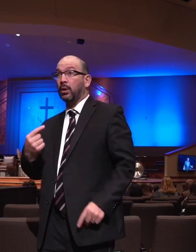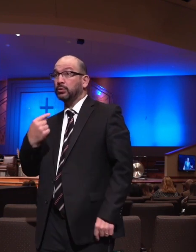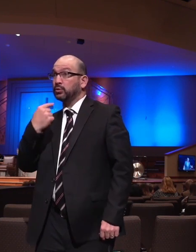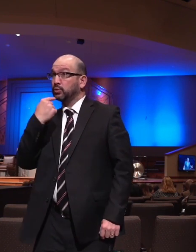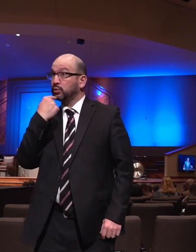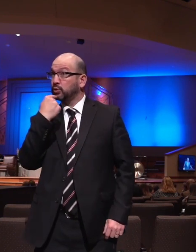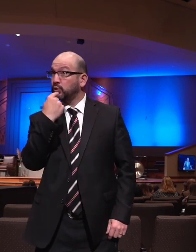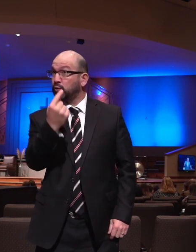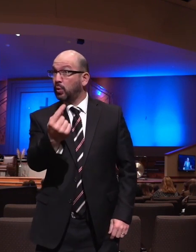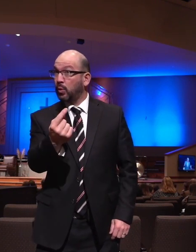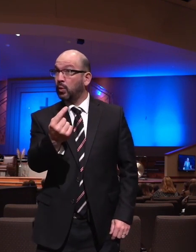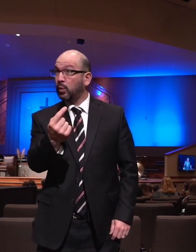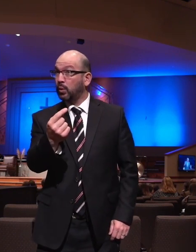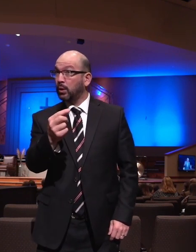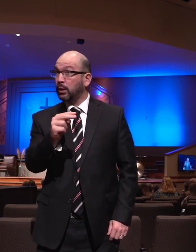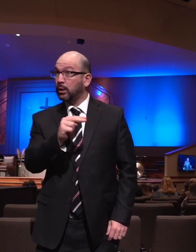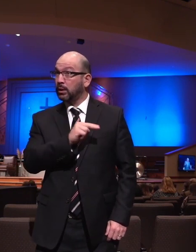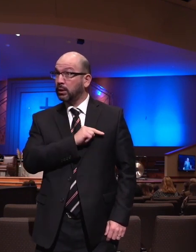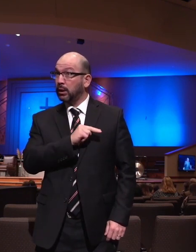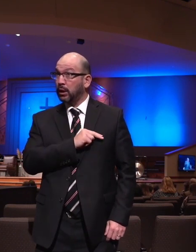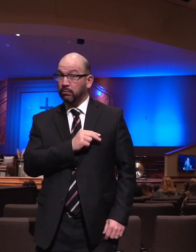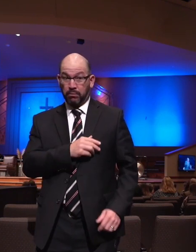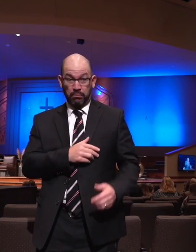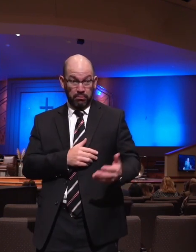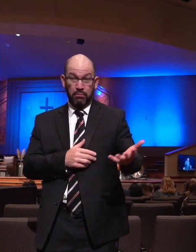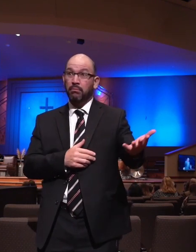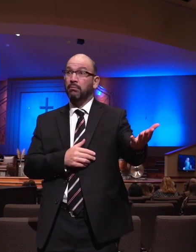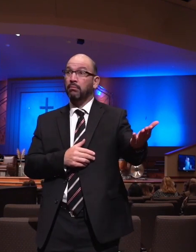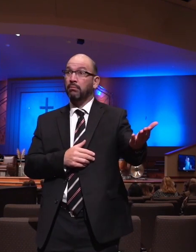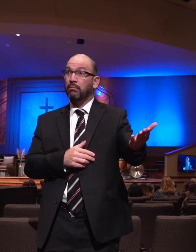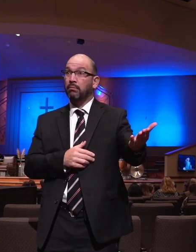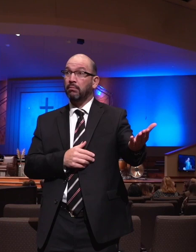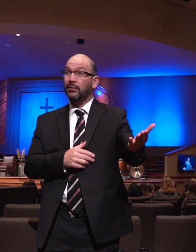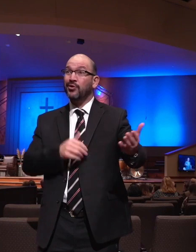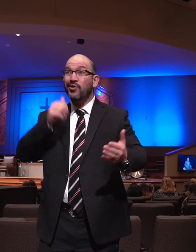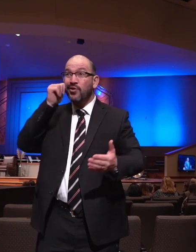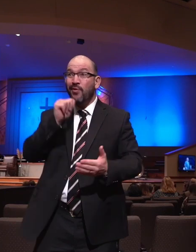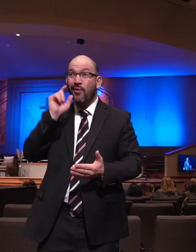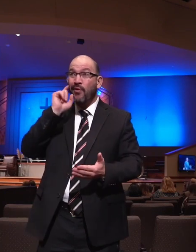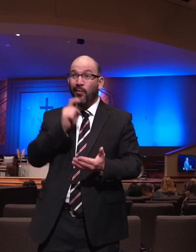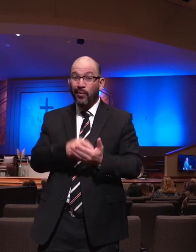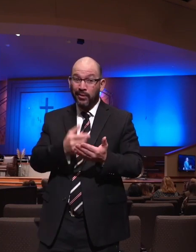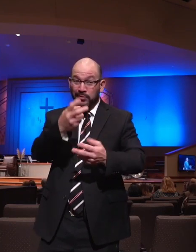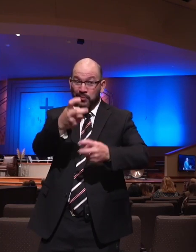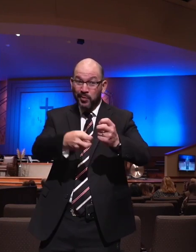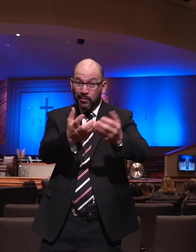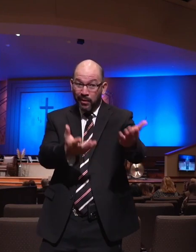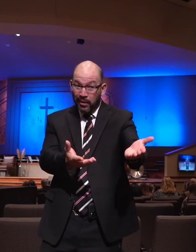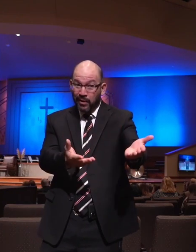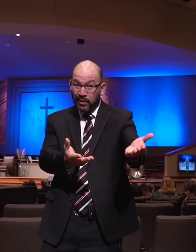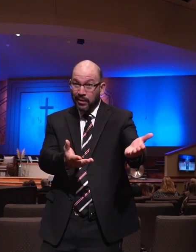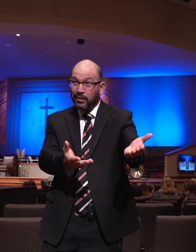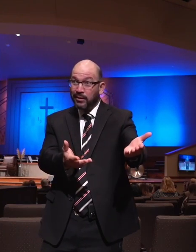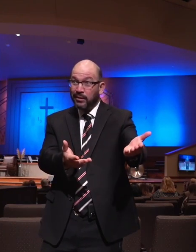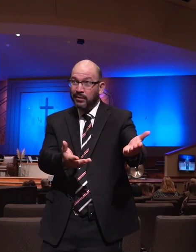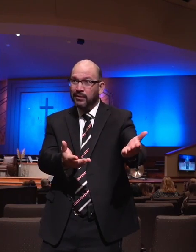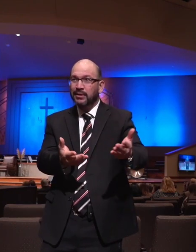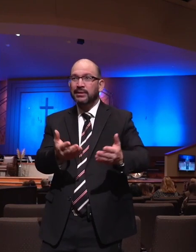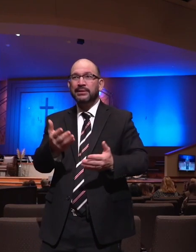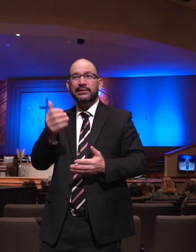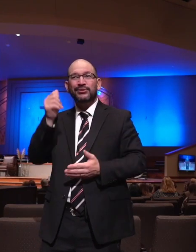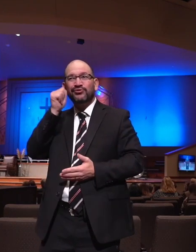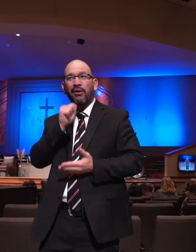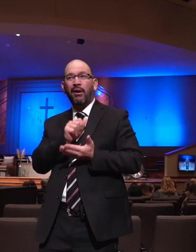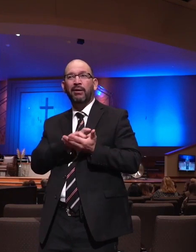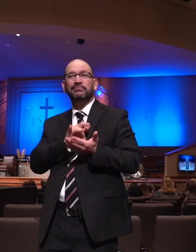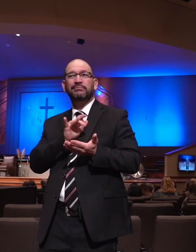and she planted a seed I'm telling you the God of Israel can heal him and